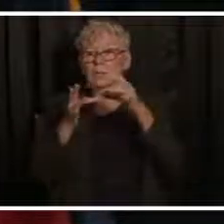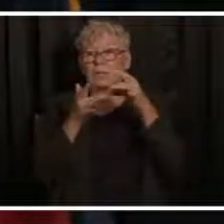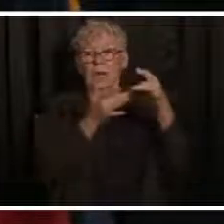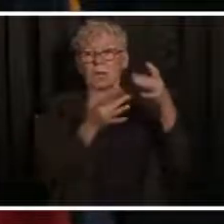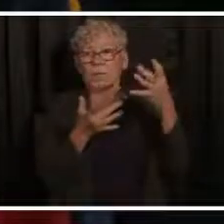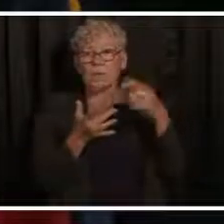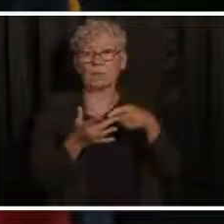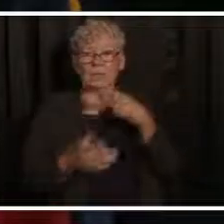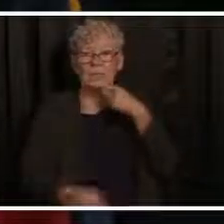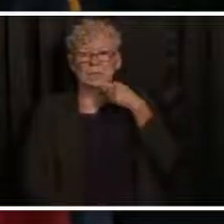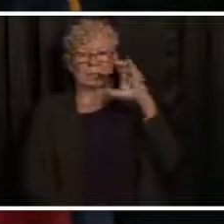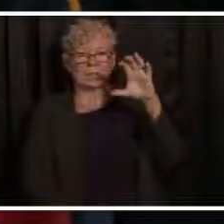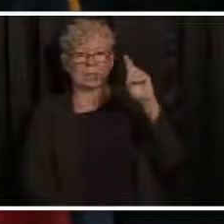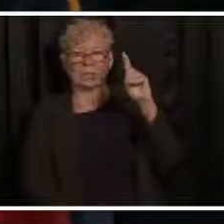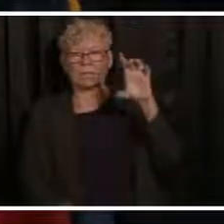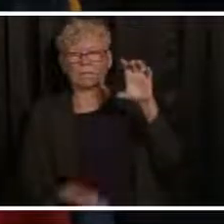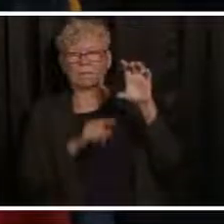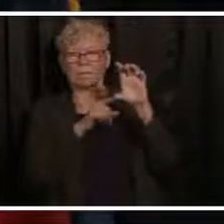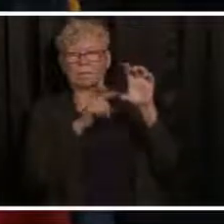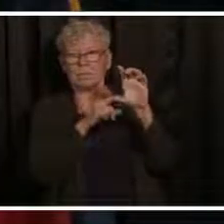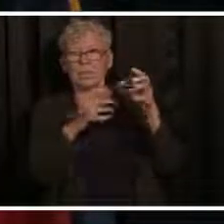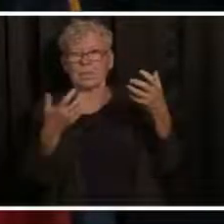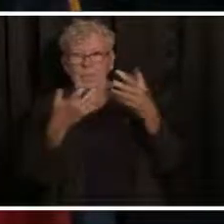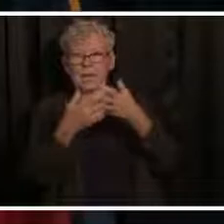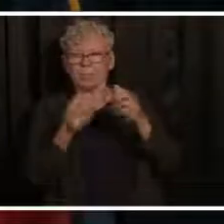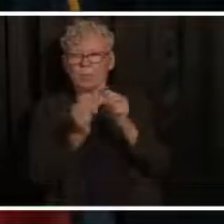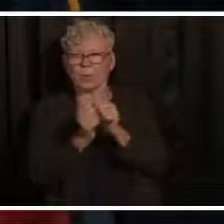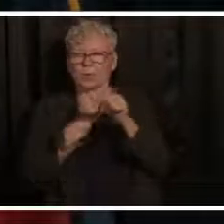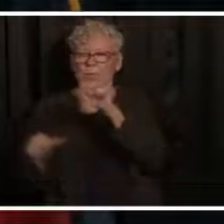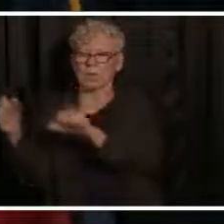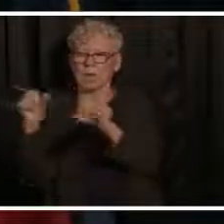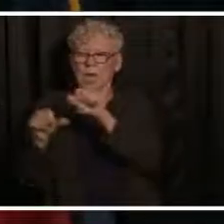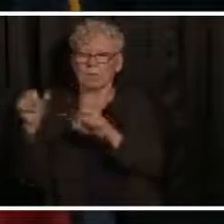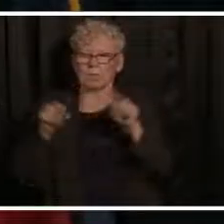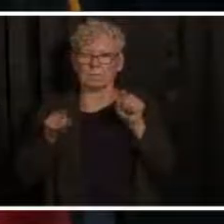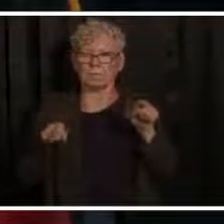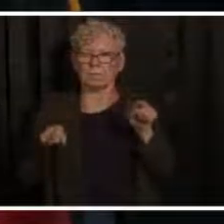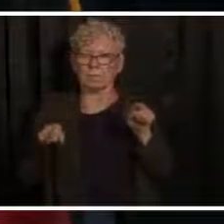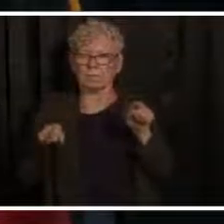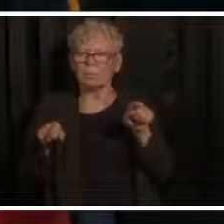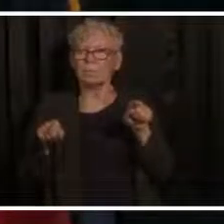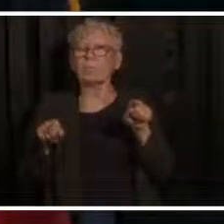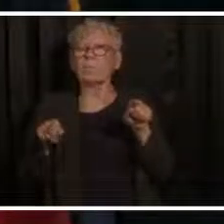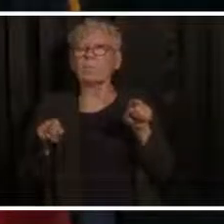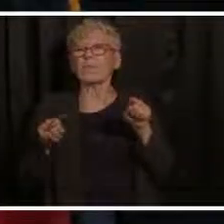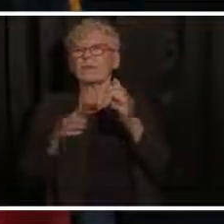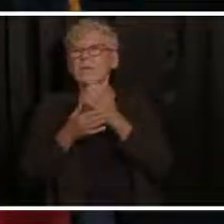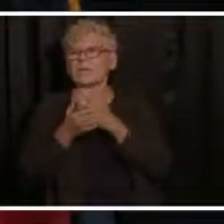nationally and the science is the science. There's, you know, there had been some minor differences in the past in